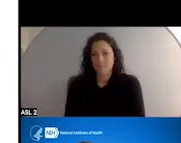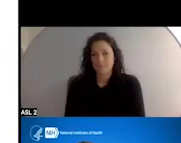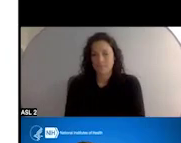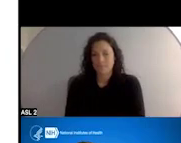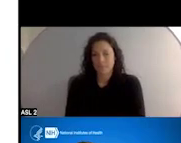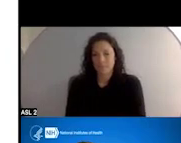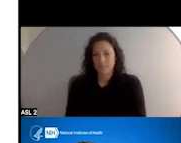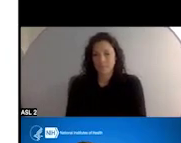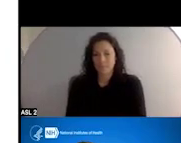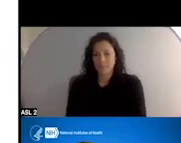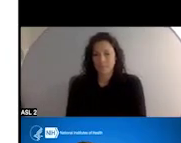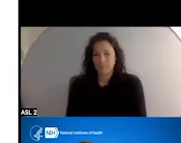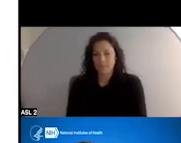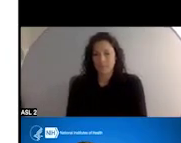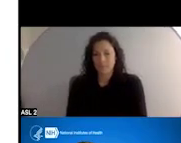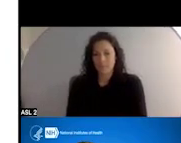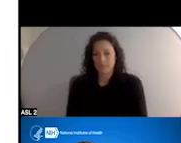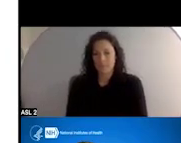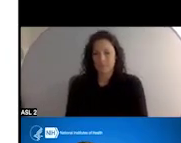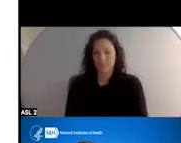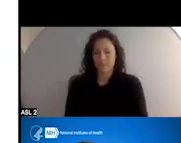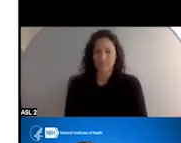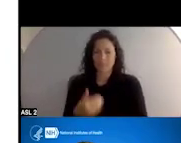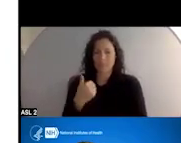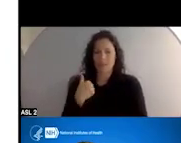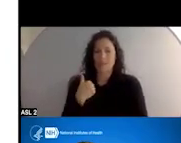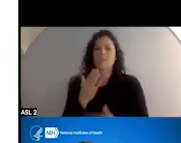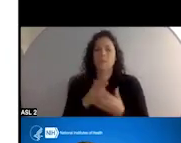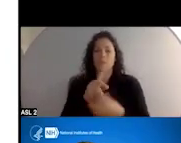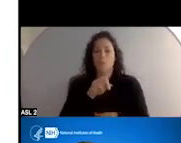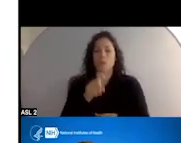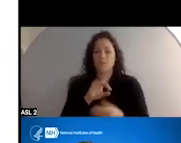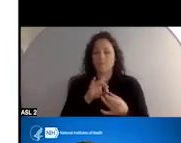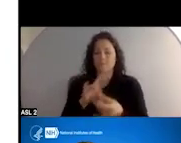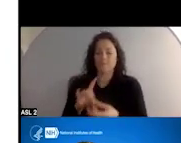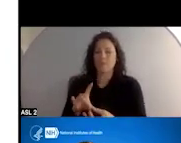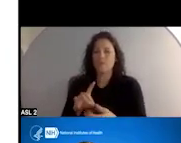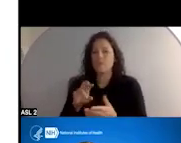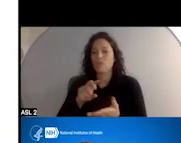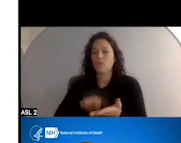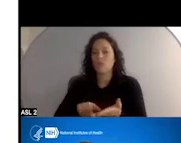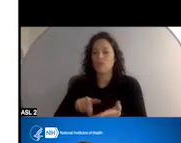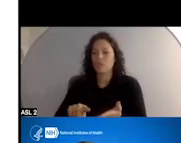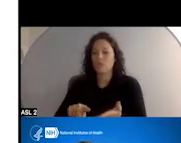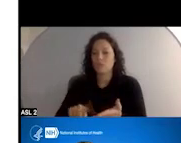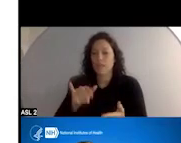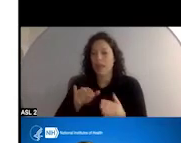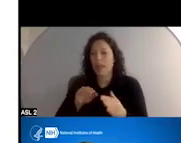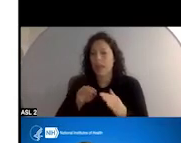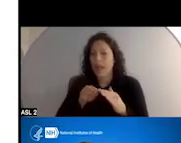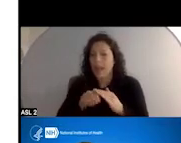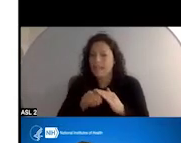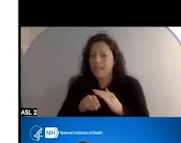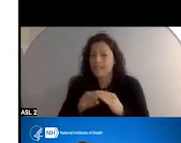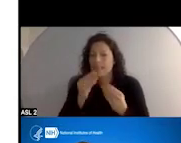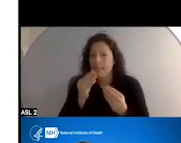There are some questions about research that only accesses data and does some secondary analyses.